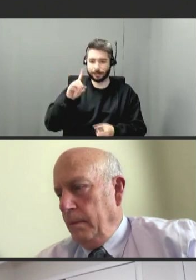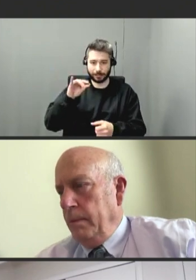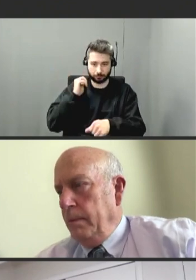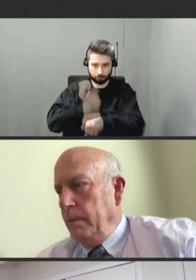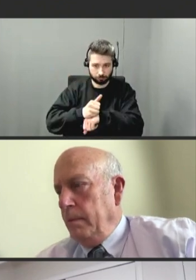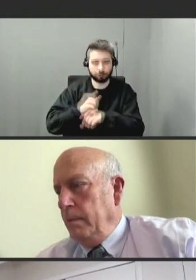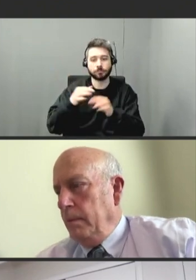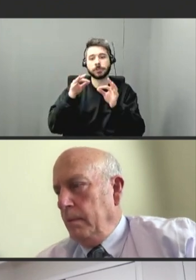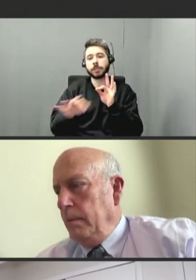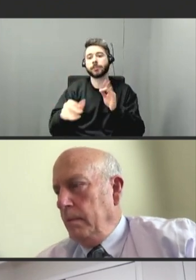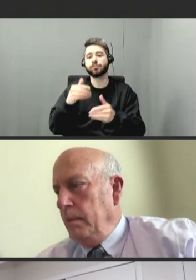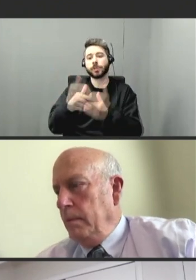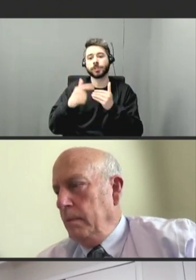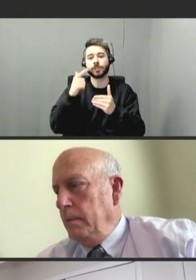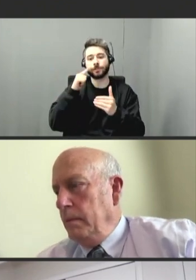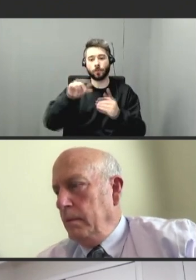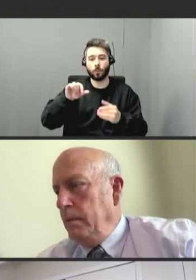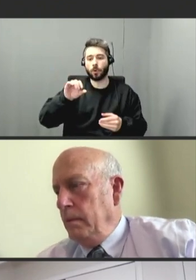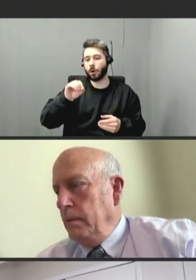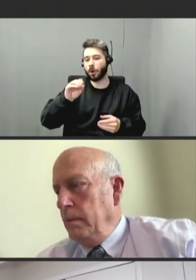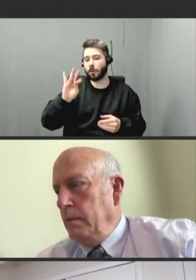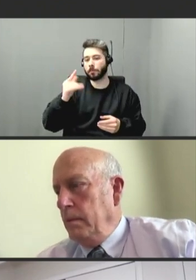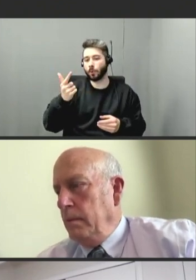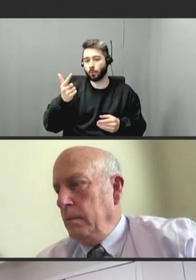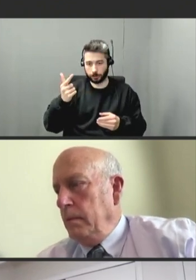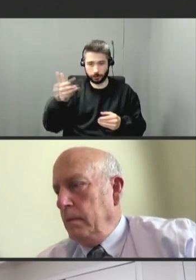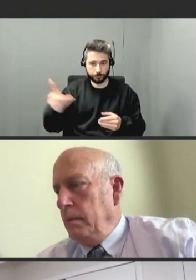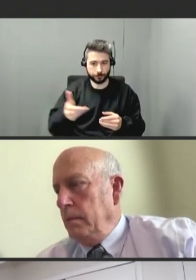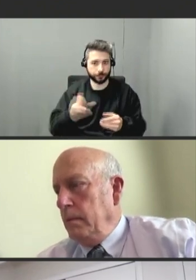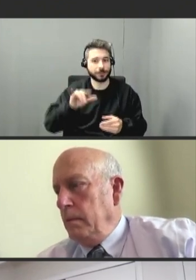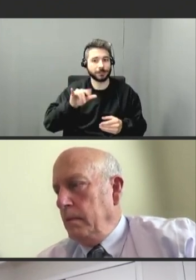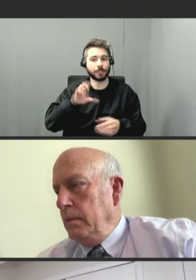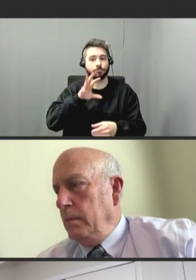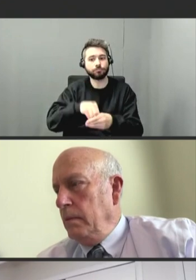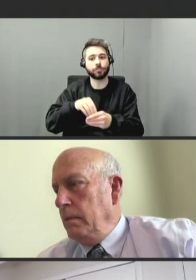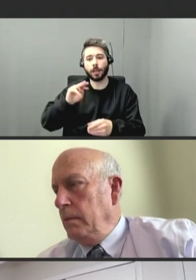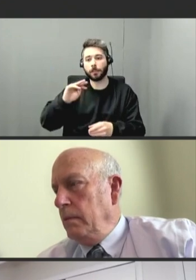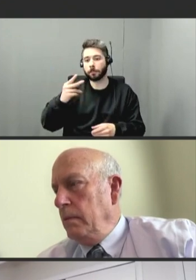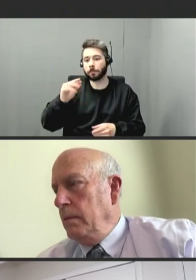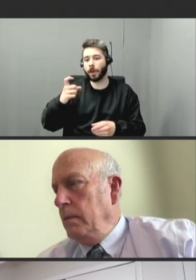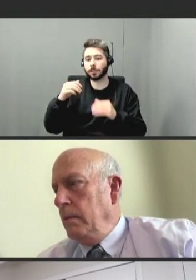for onboarding sites to participate in the National Mpox Equity Pilot Program to further